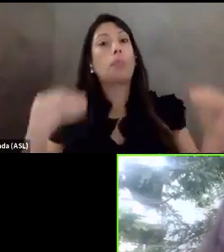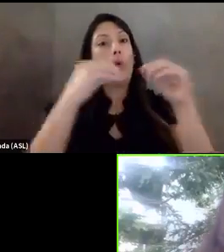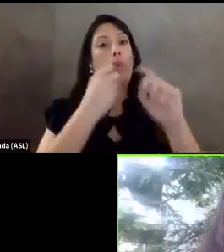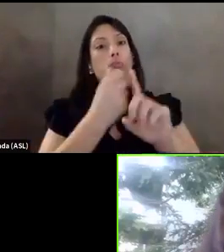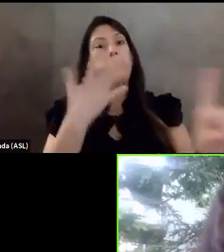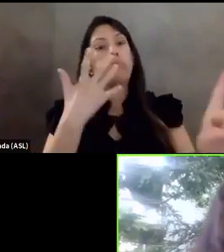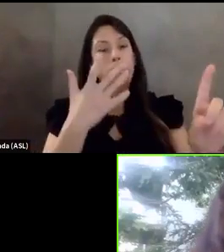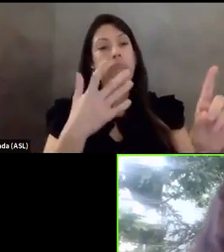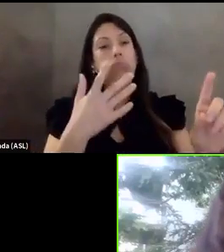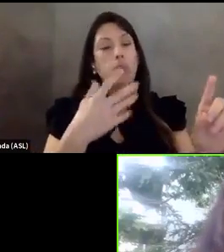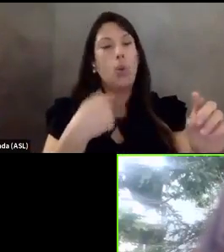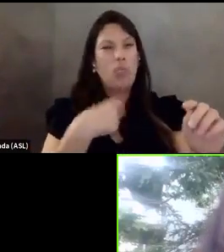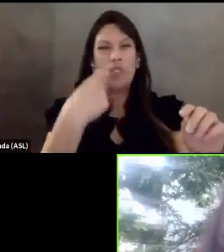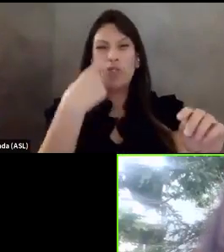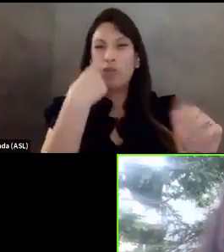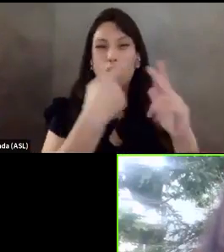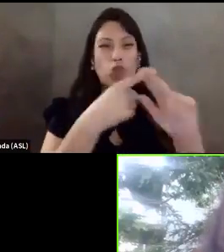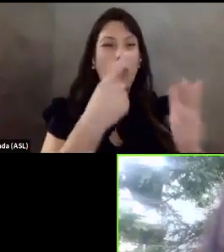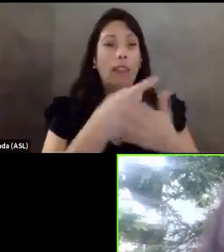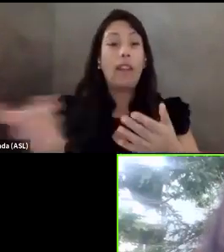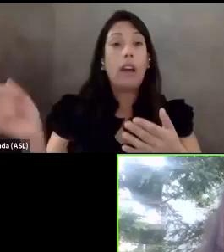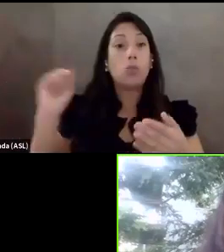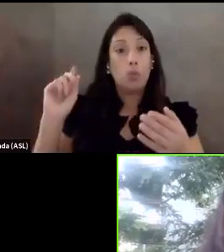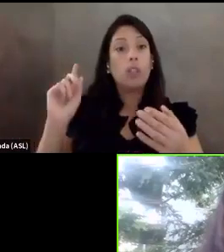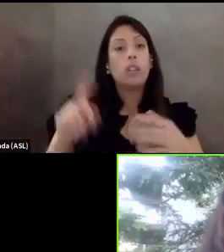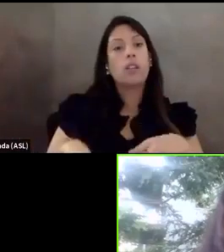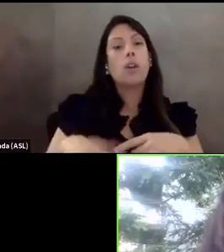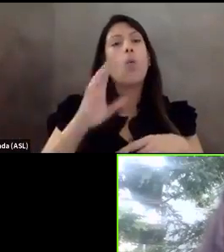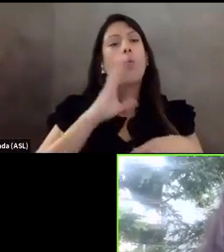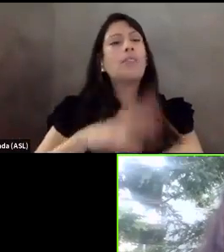started implementing as of last week, which will take some weeks to come into